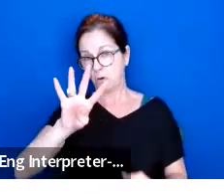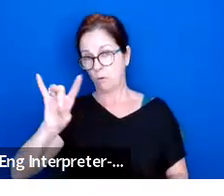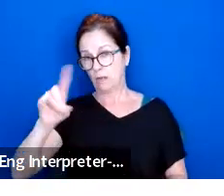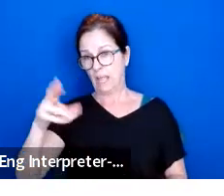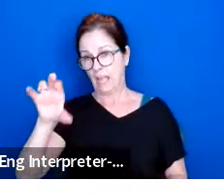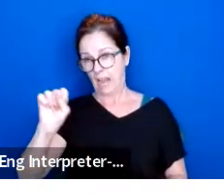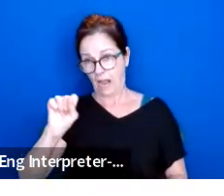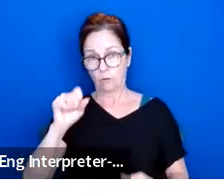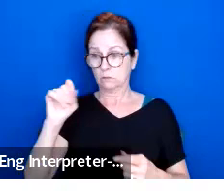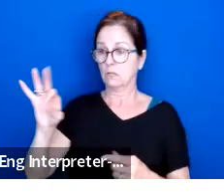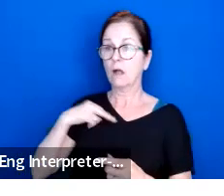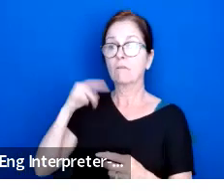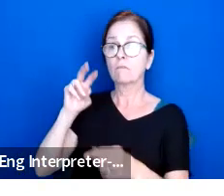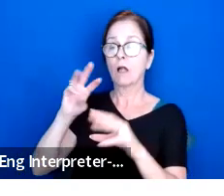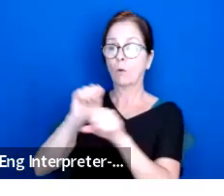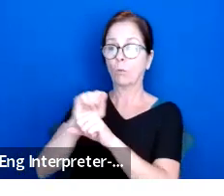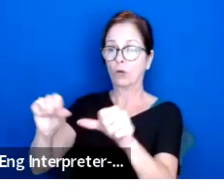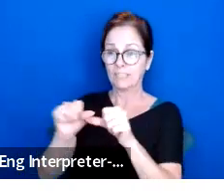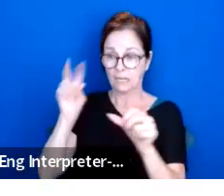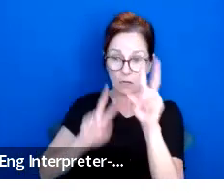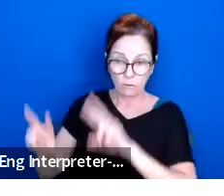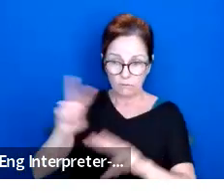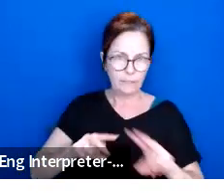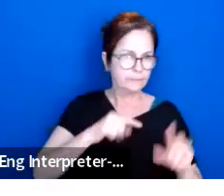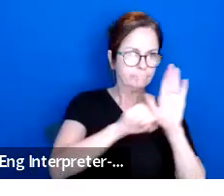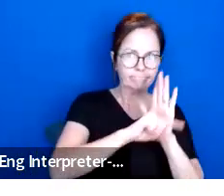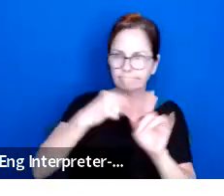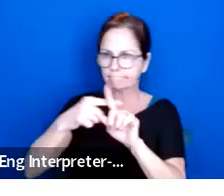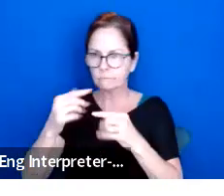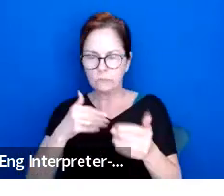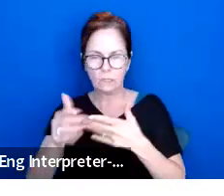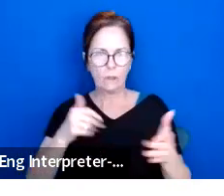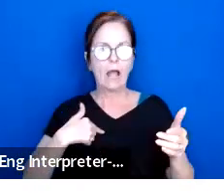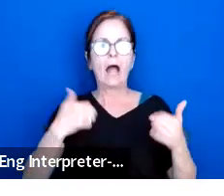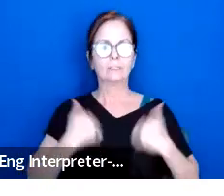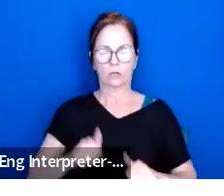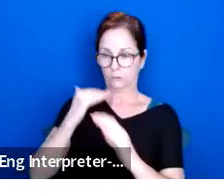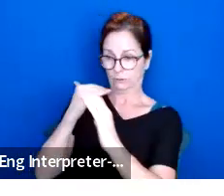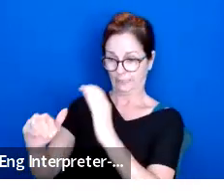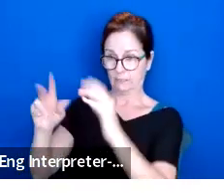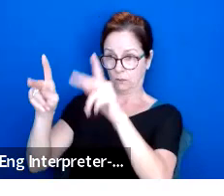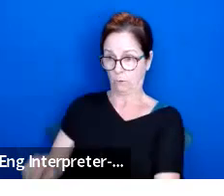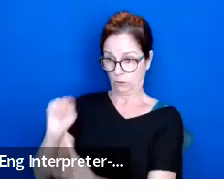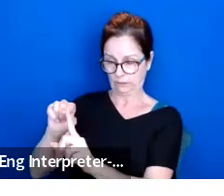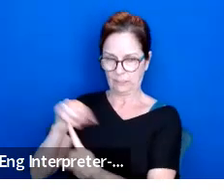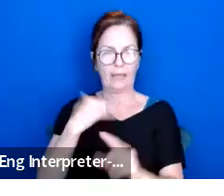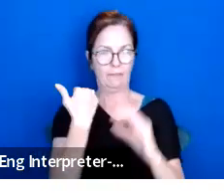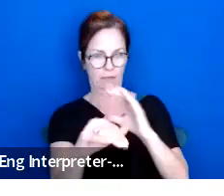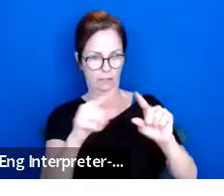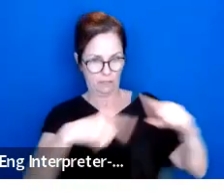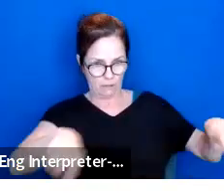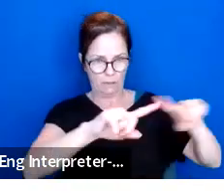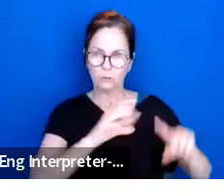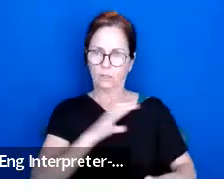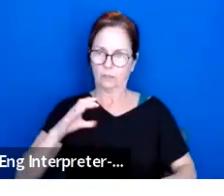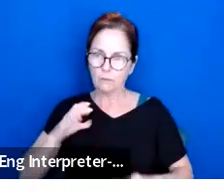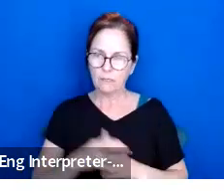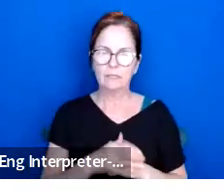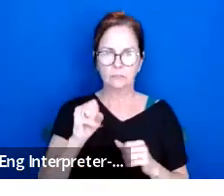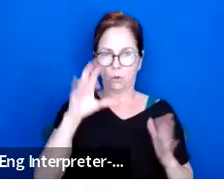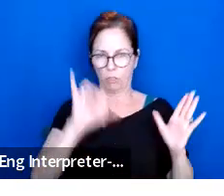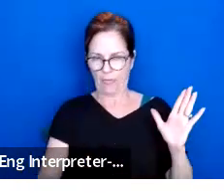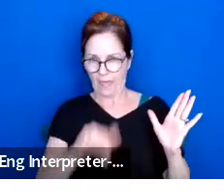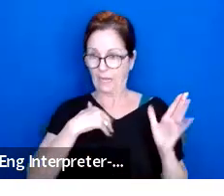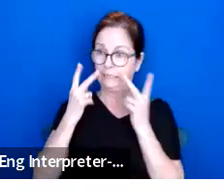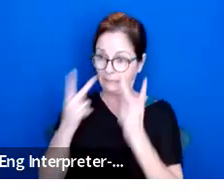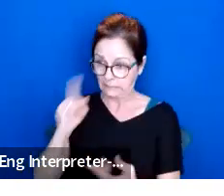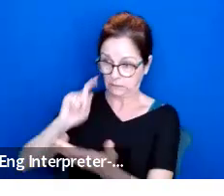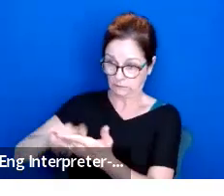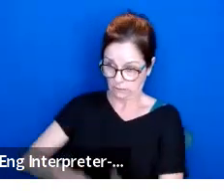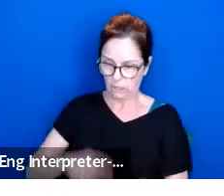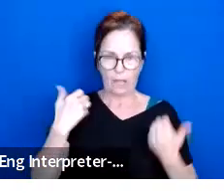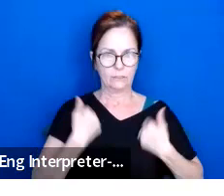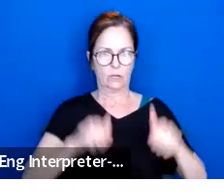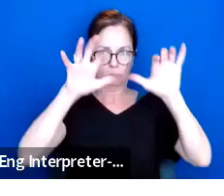So it's fresh in my mind. I get it down. And get it shared as soon as possible.